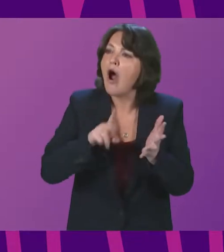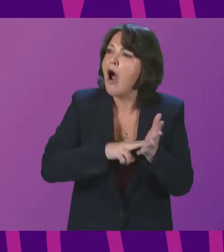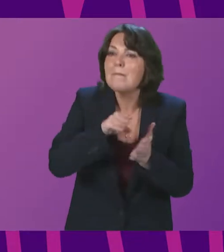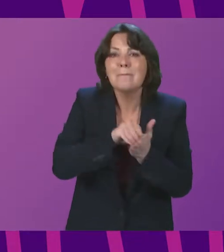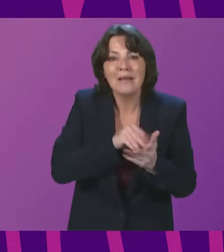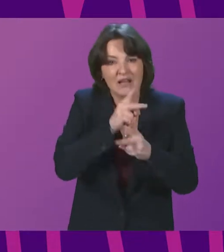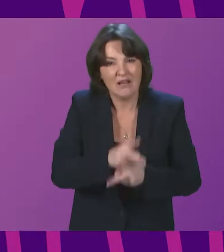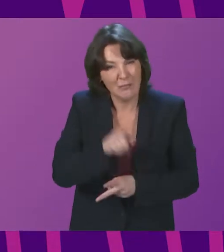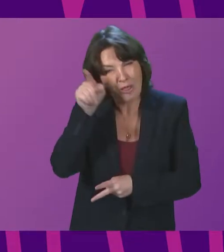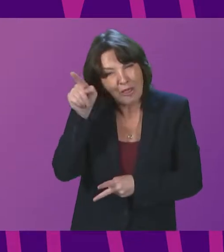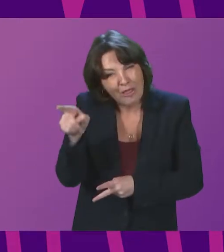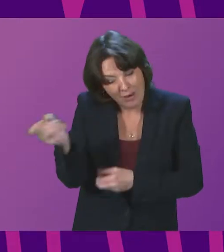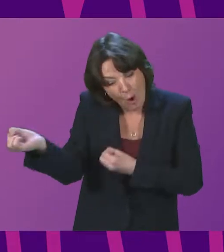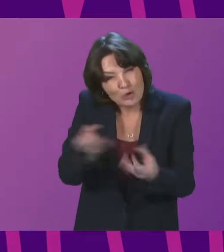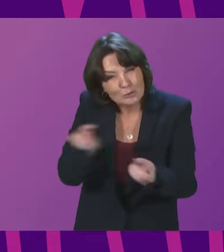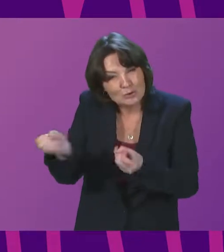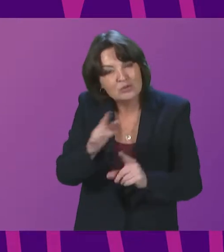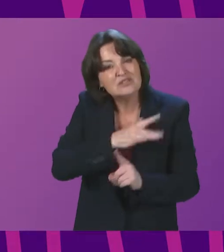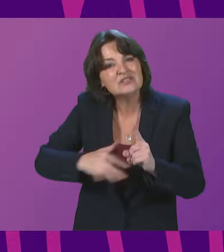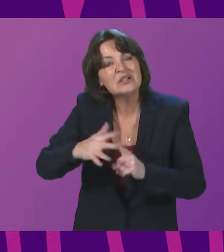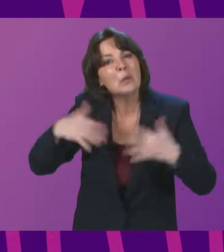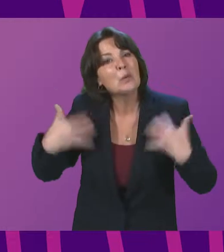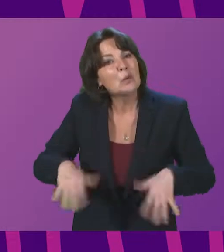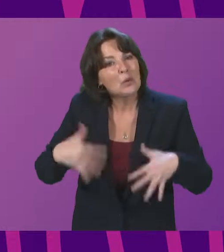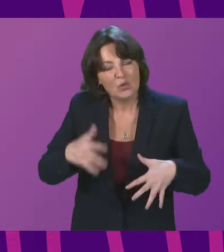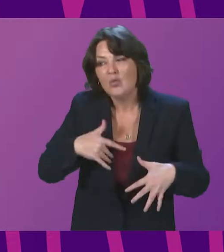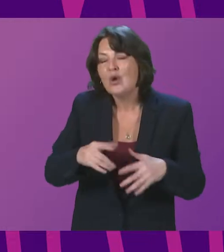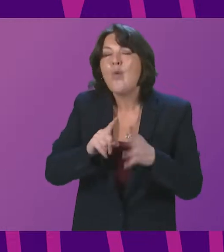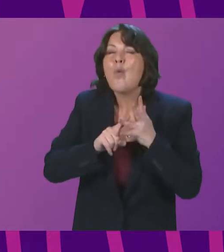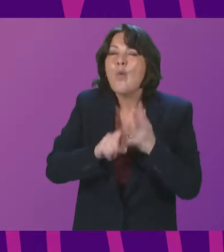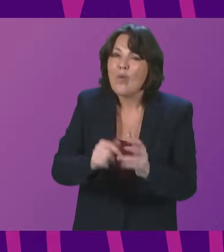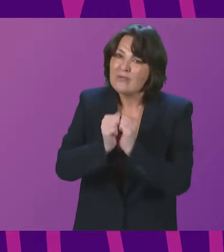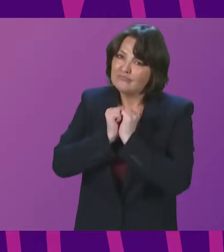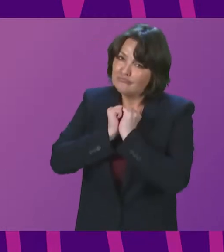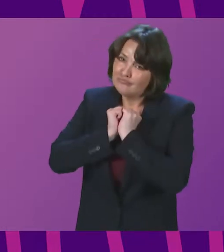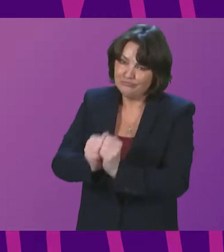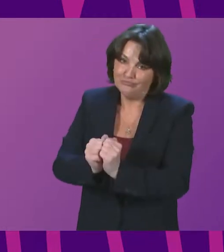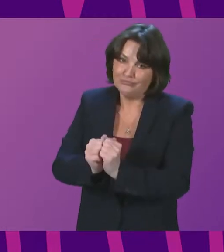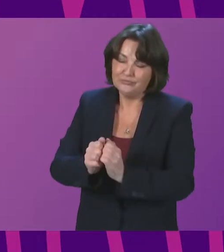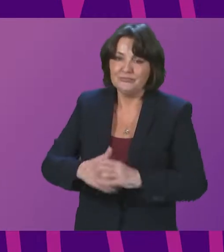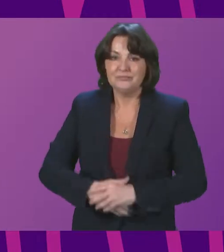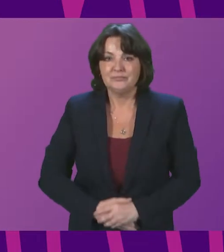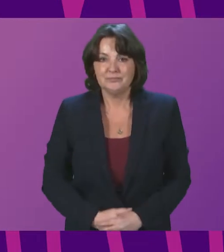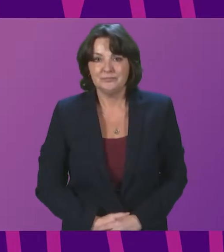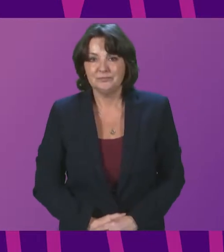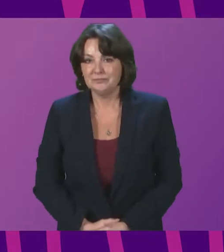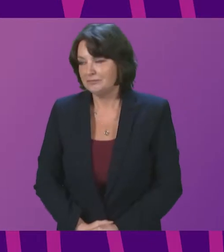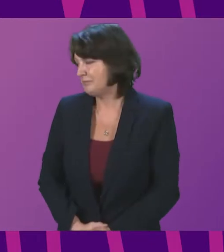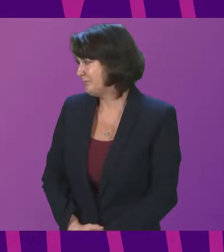we owe them a huge debt of gratitude. I can take brief supplementaries.